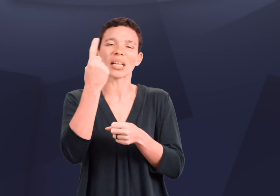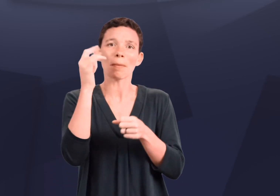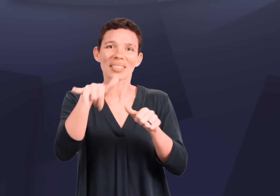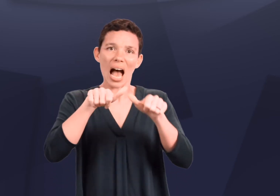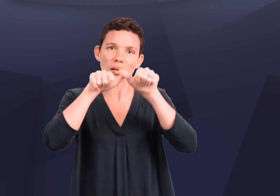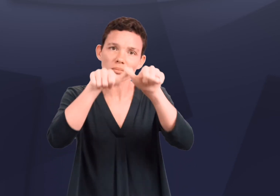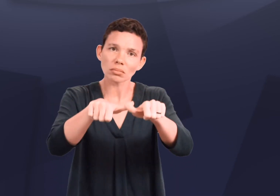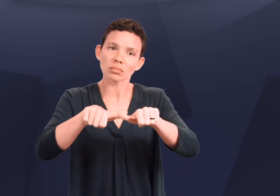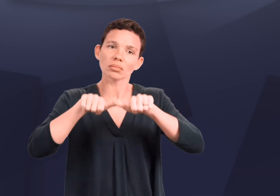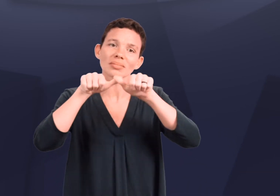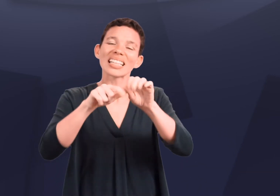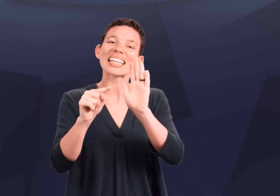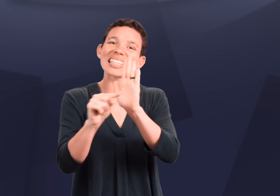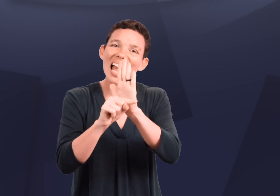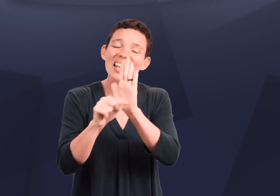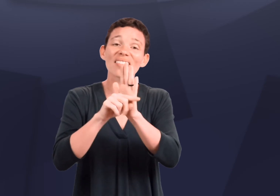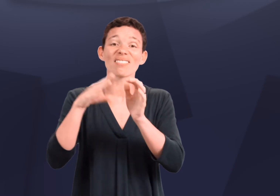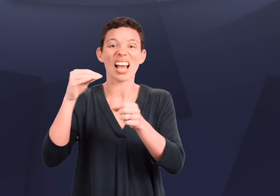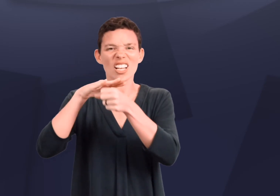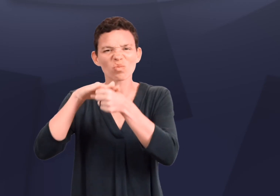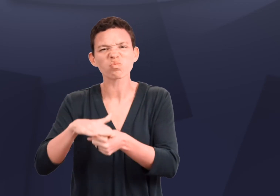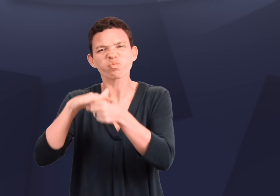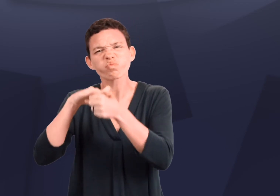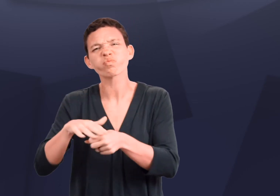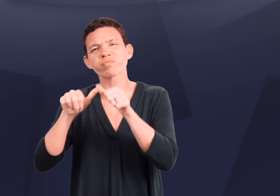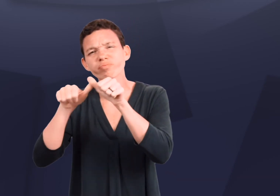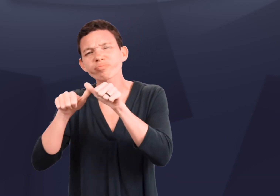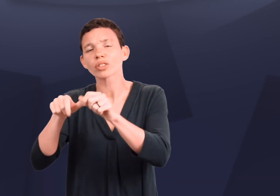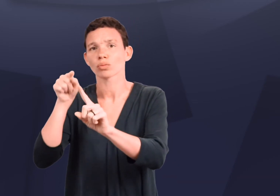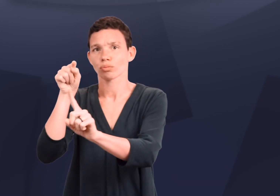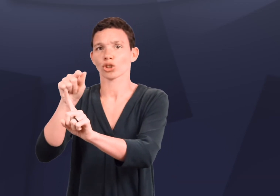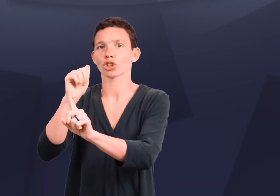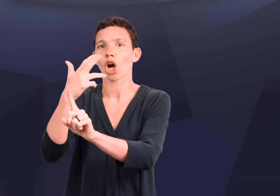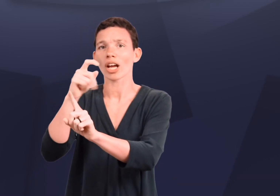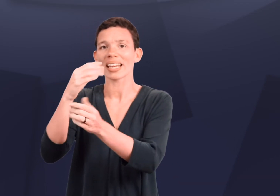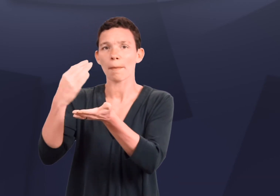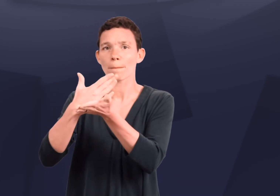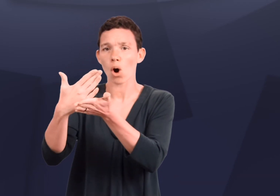Oppression is something that is ongoing, and it causes prolonged, negative distress.